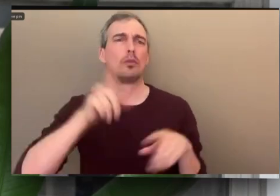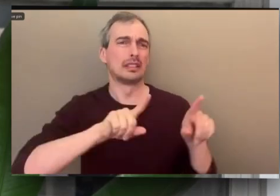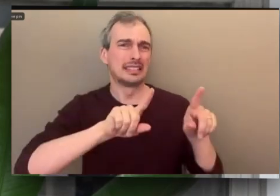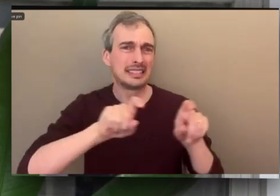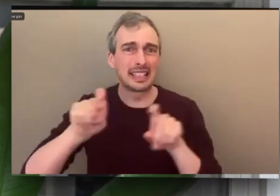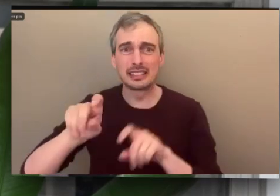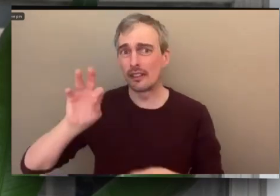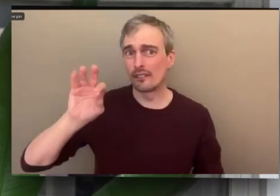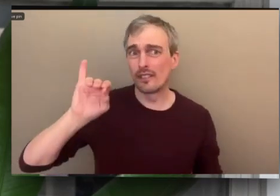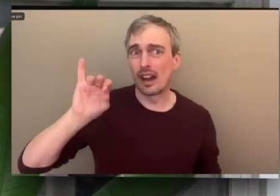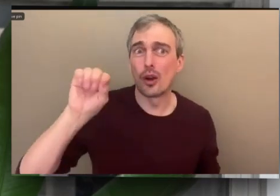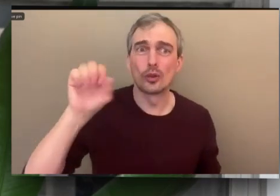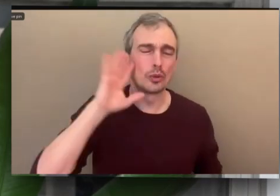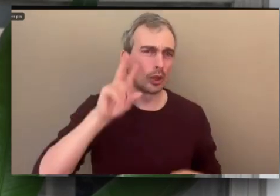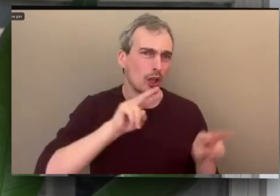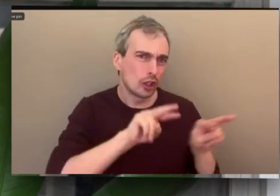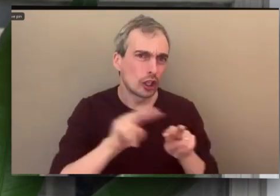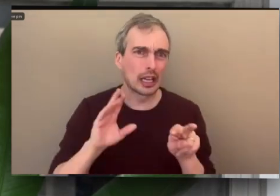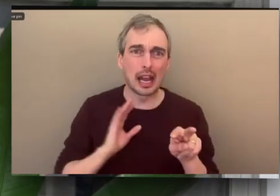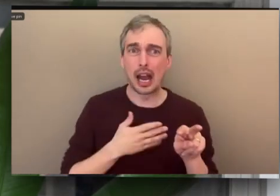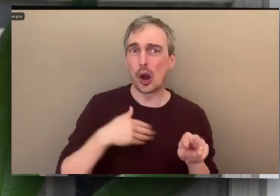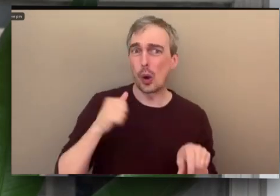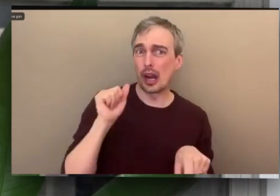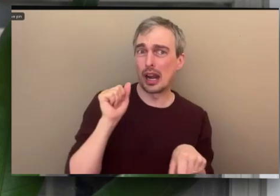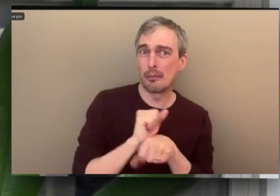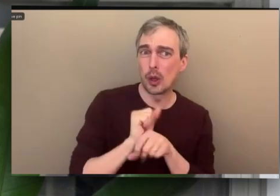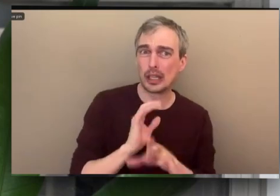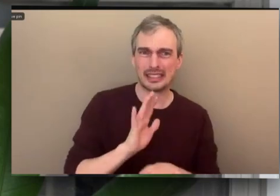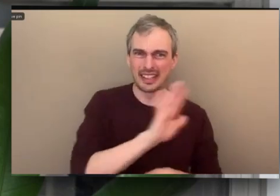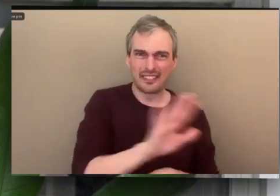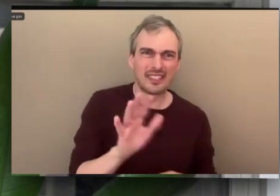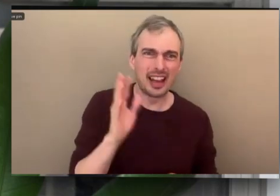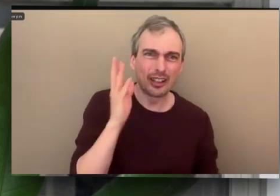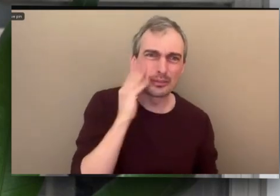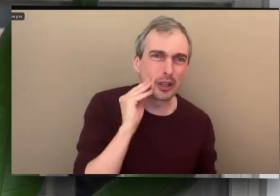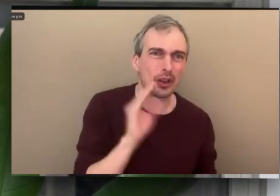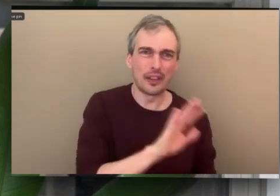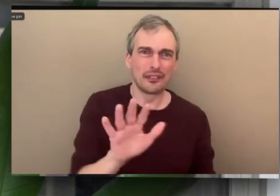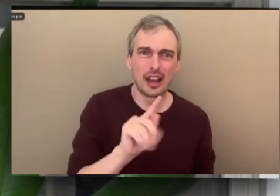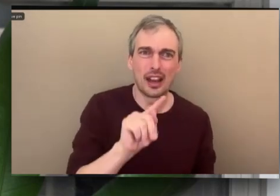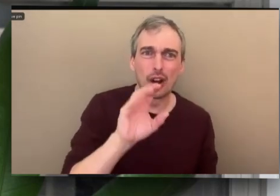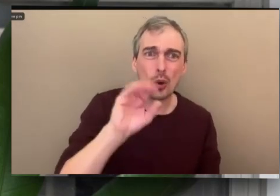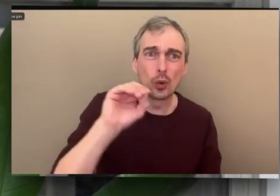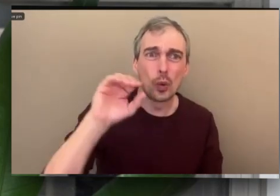And employee experiences. You know. That was never, I don't think, the big picture.